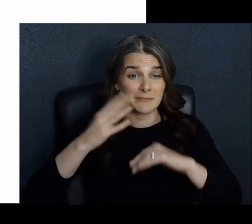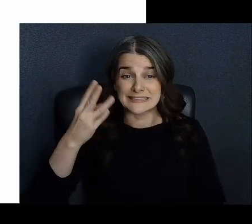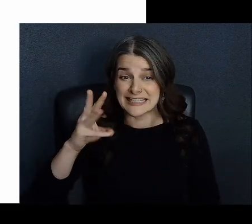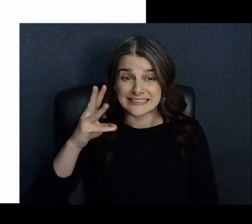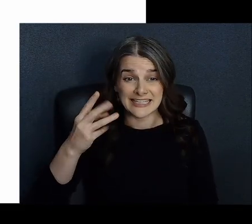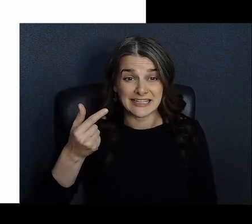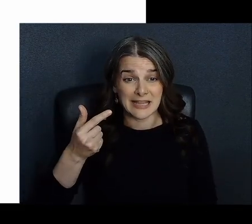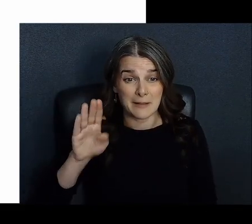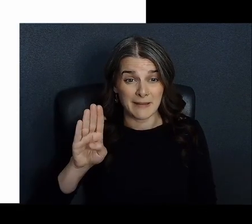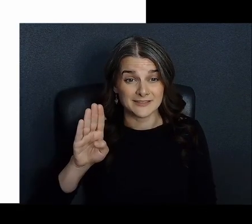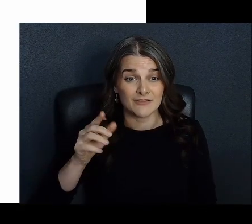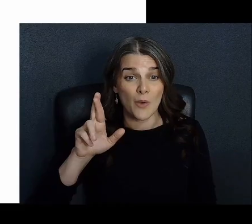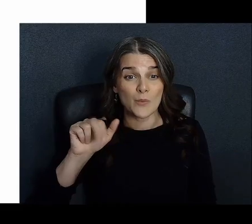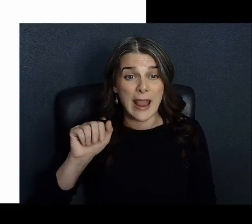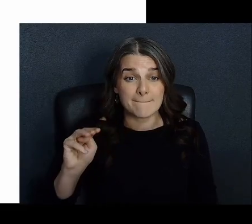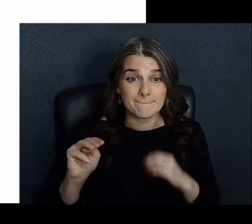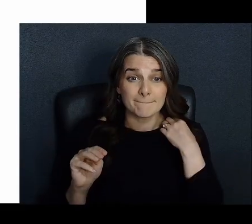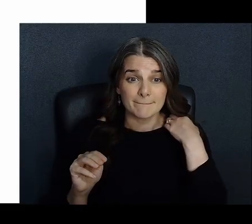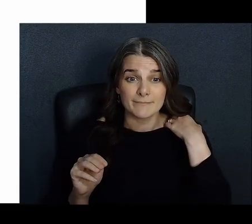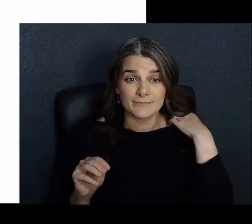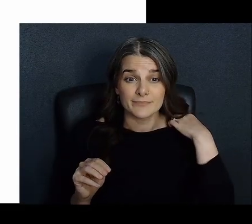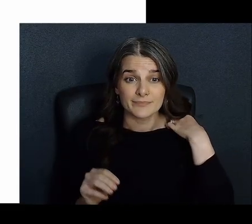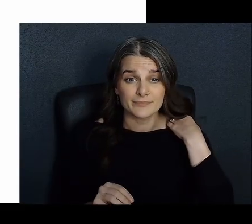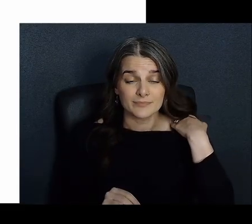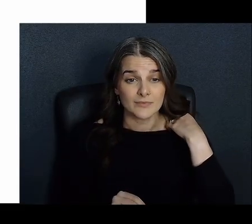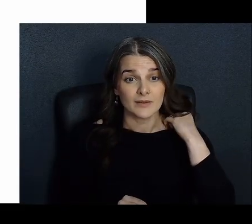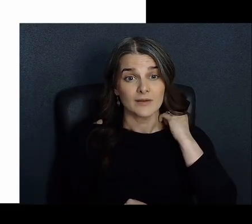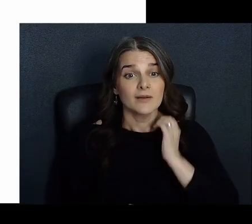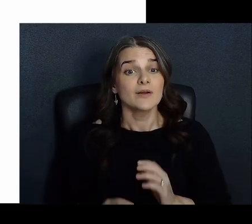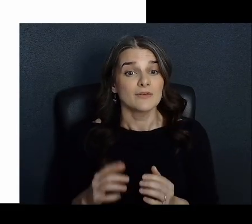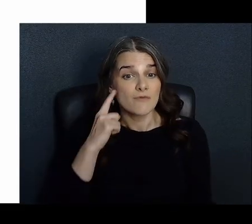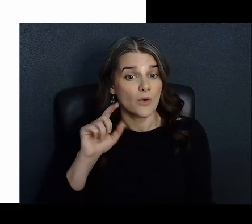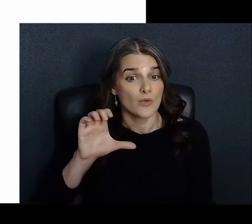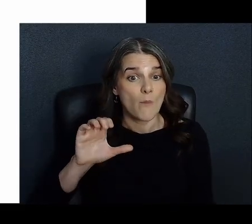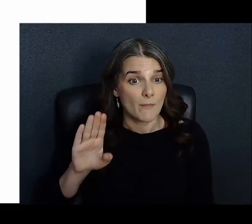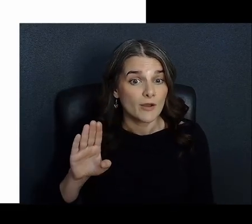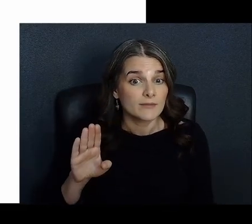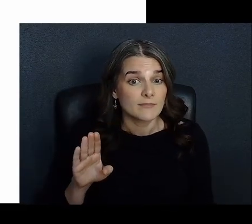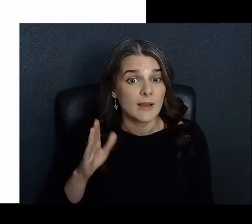on a Chromebook. So that might mean that you might need a little higher end